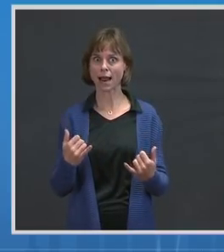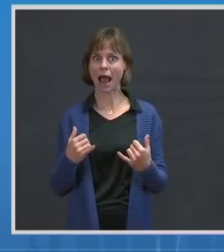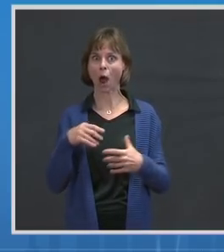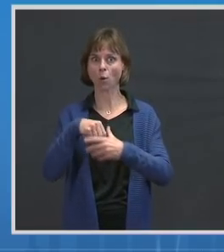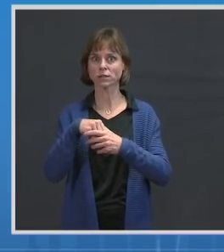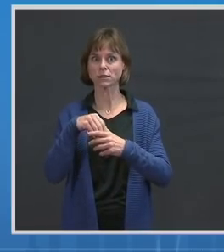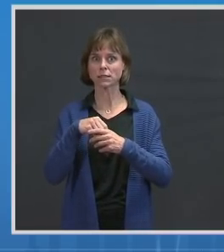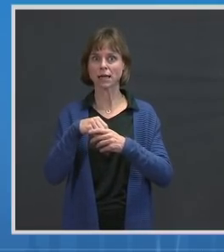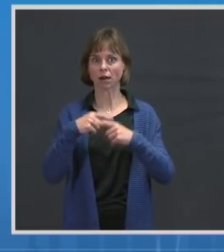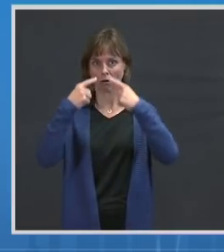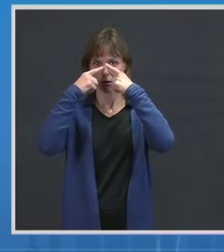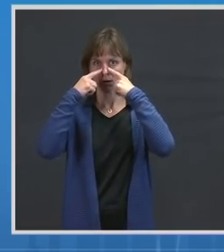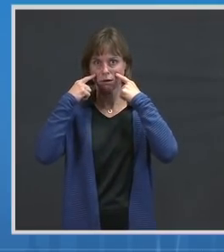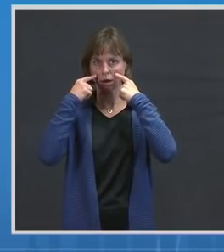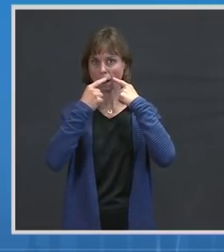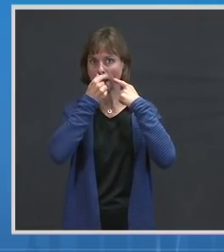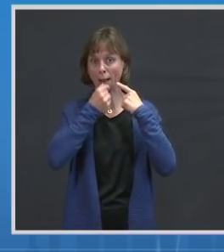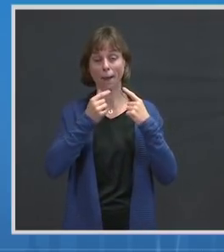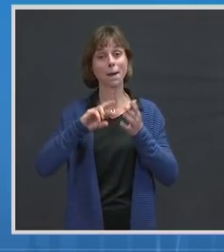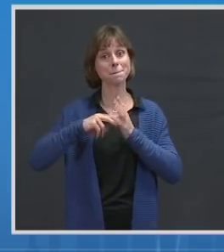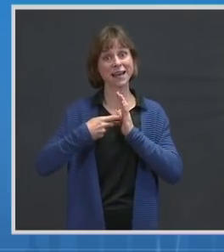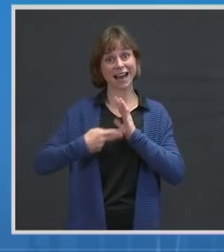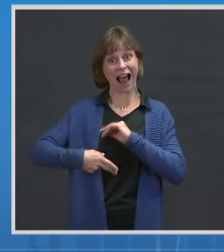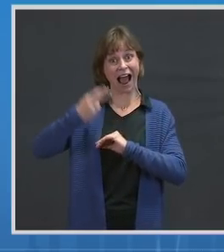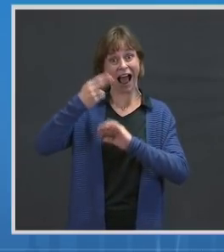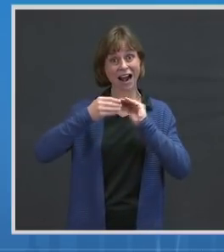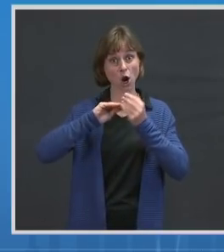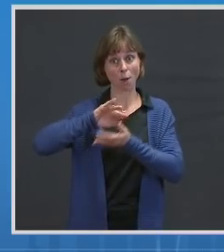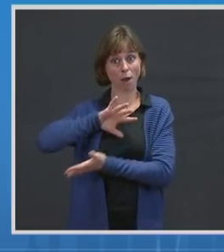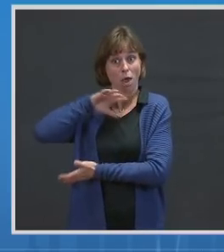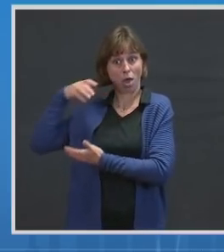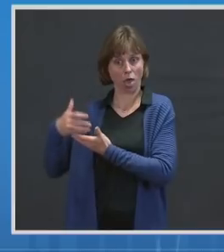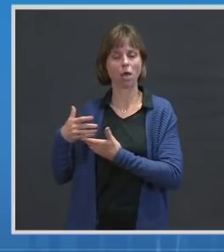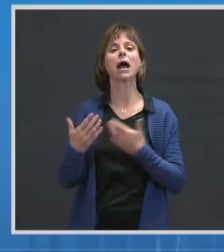In other words, higher viral load, good transmissibility;